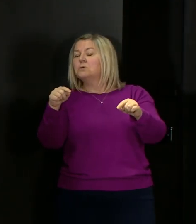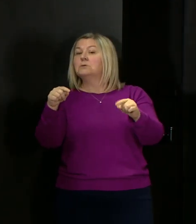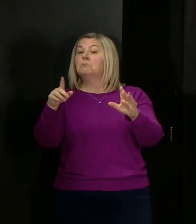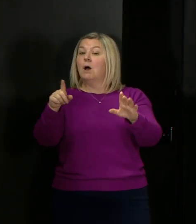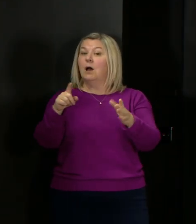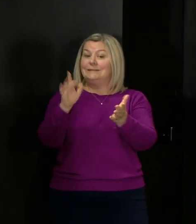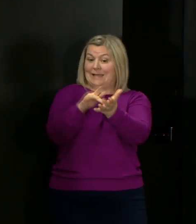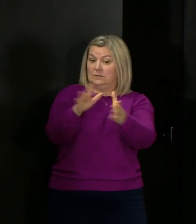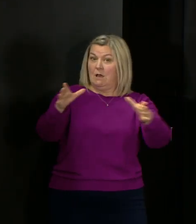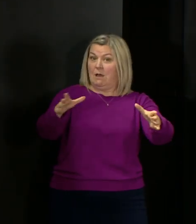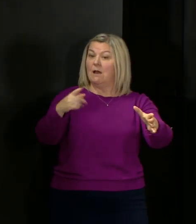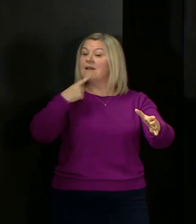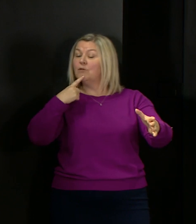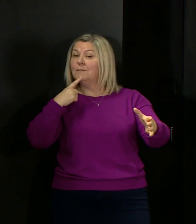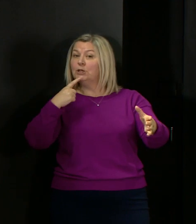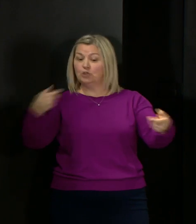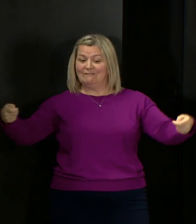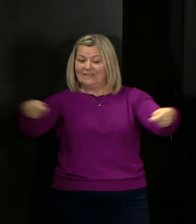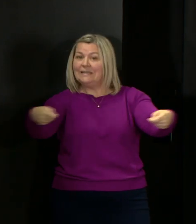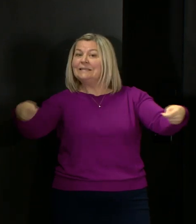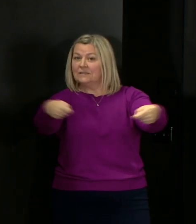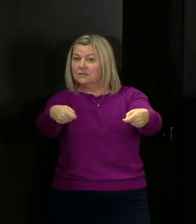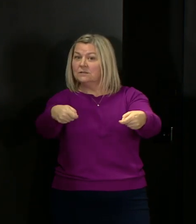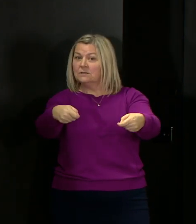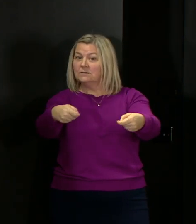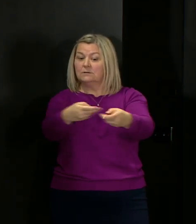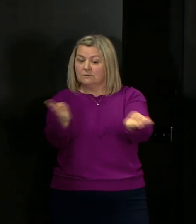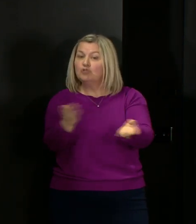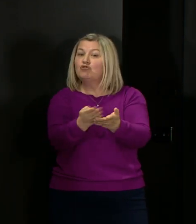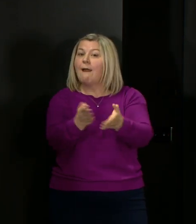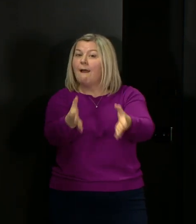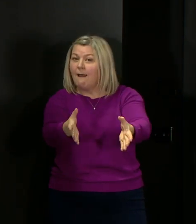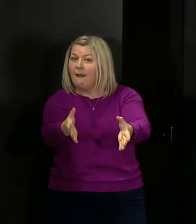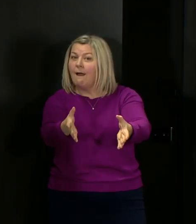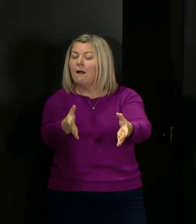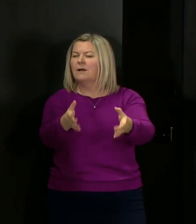data and understand that data, and speak with consistency across the four nations is really